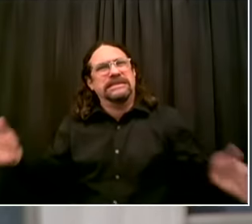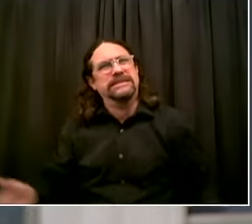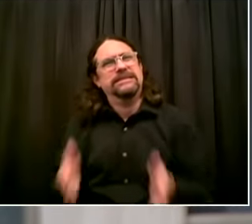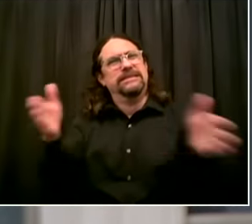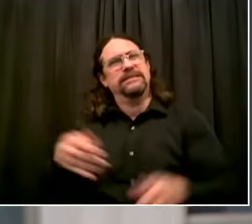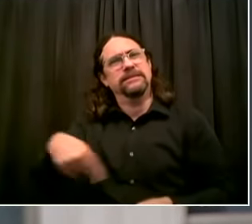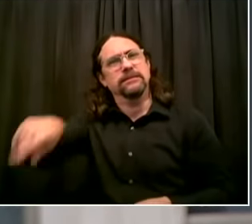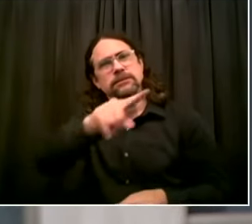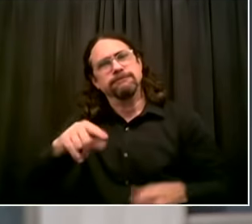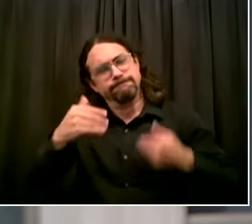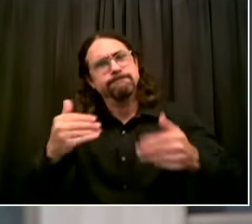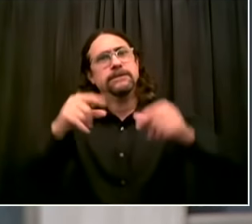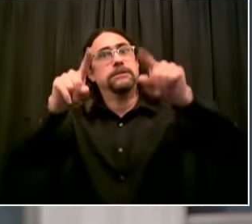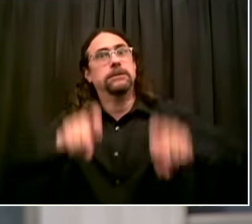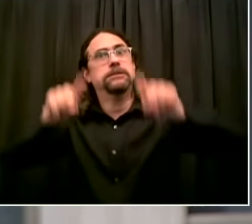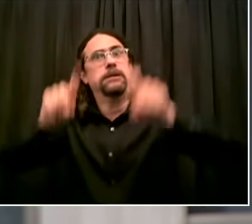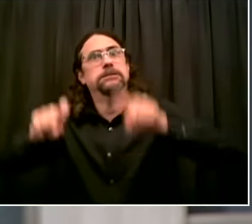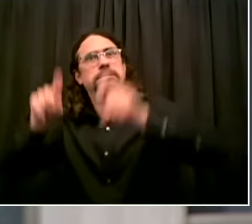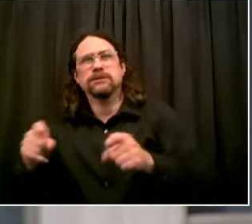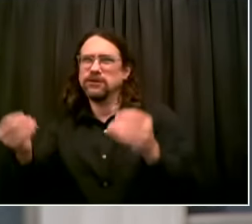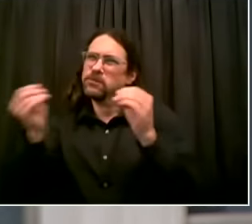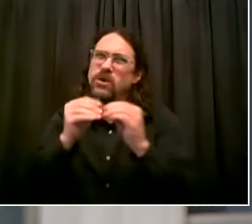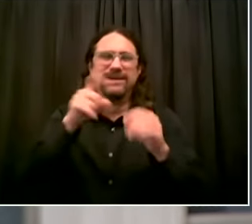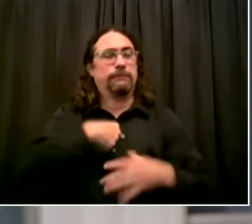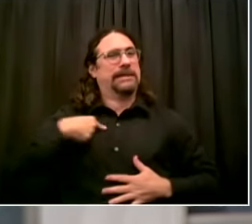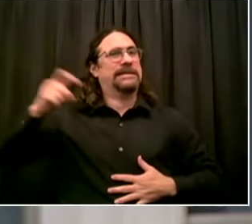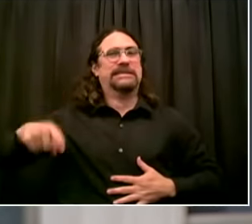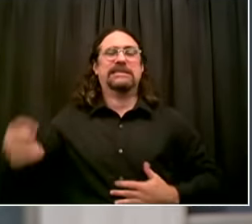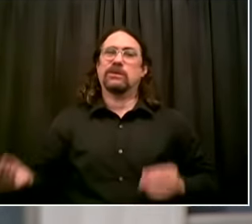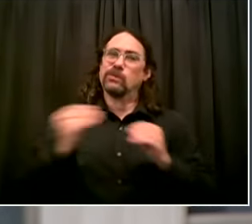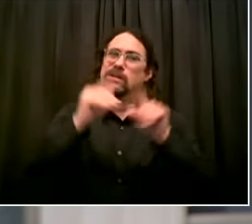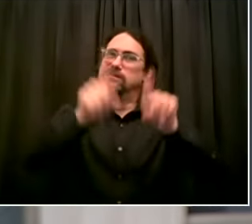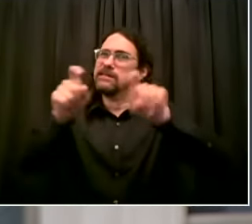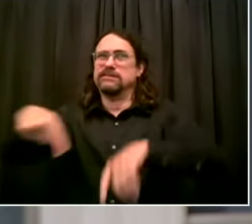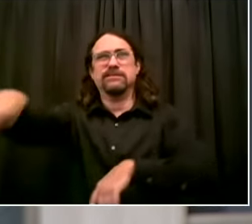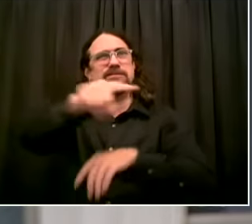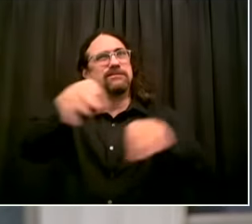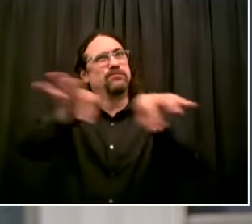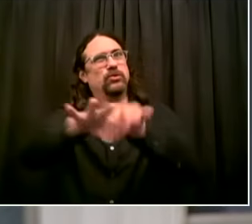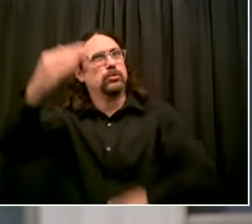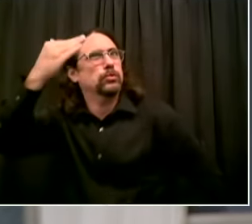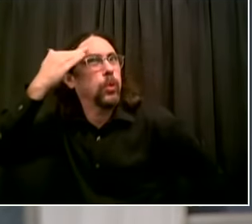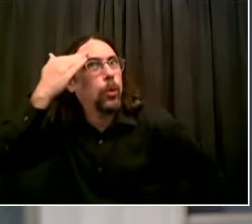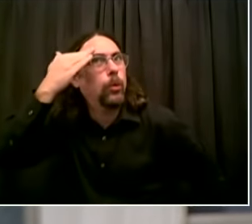I KNOW THAT WORK HAS BEEN HAPPENING AND HAS BEEN SUCECSFUSL. IT IS ALL PART